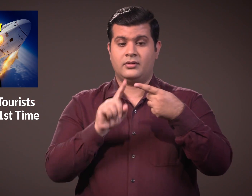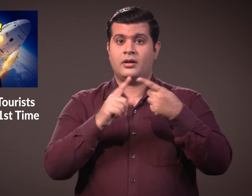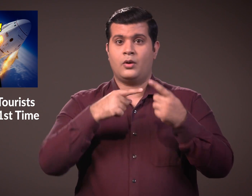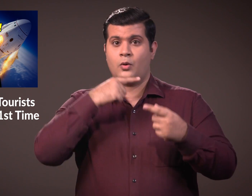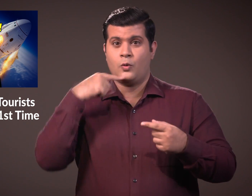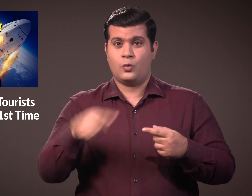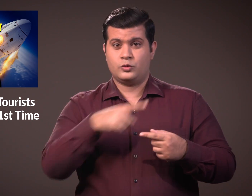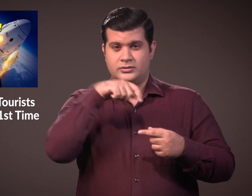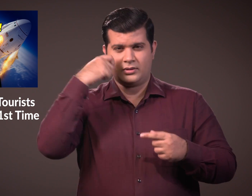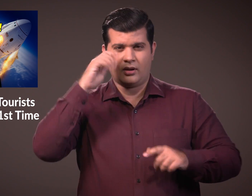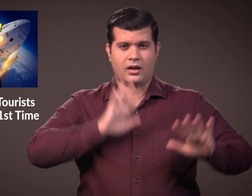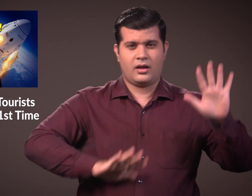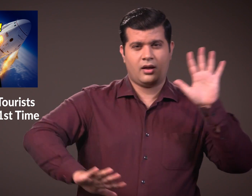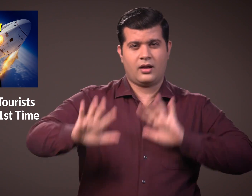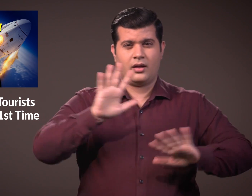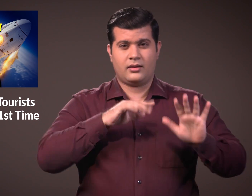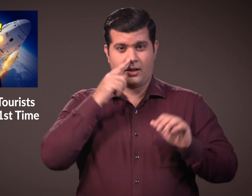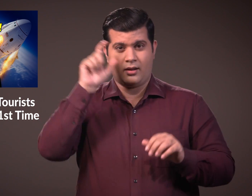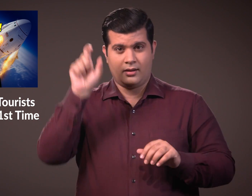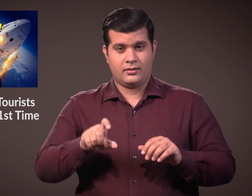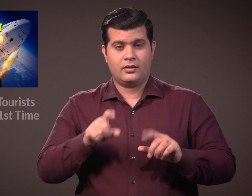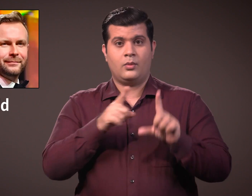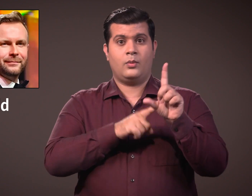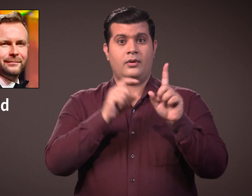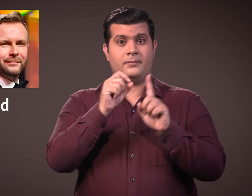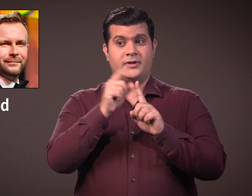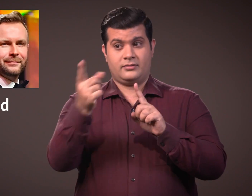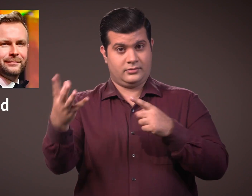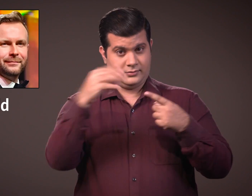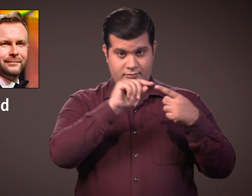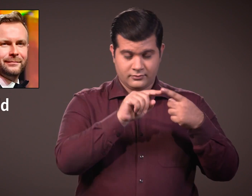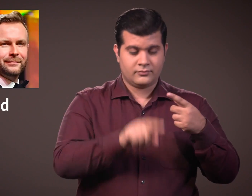Russian actress Yulia Peresild